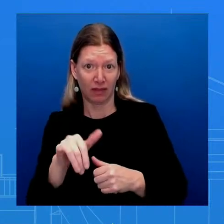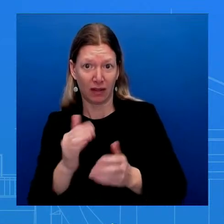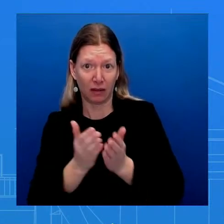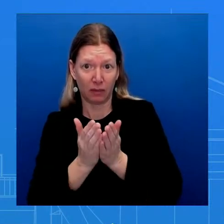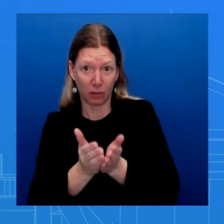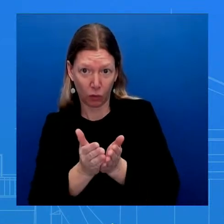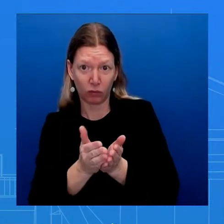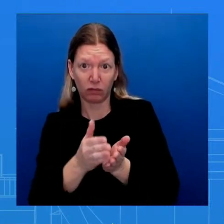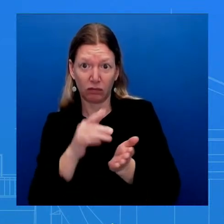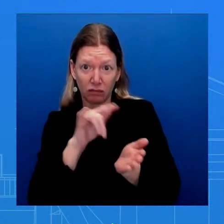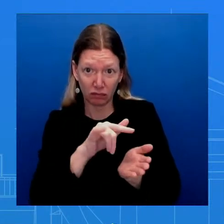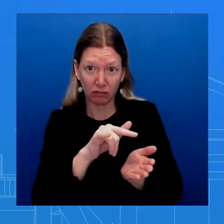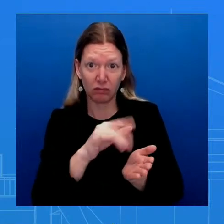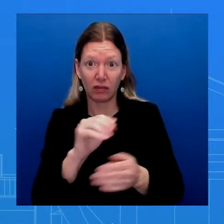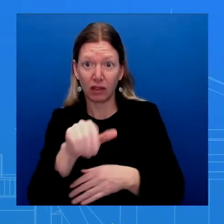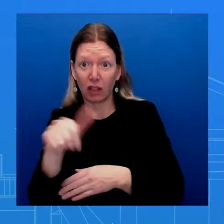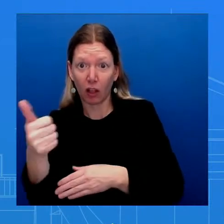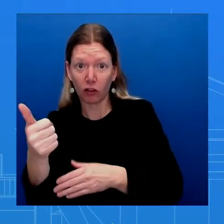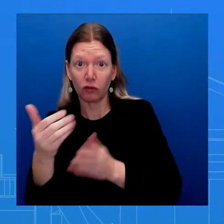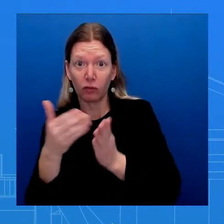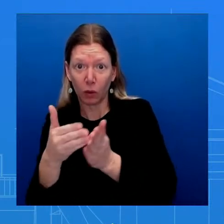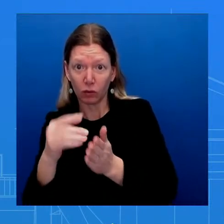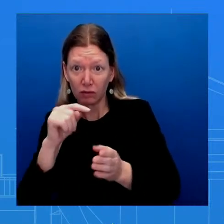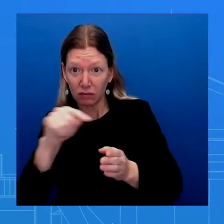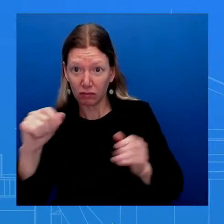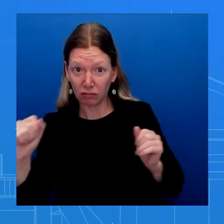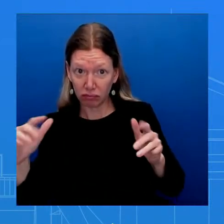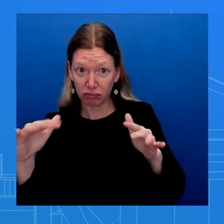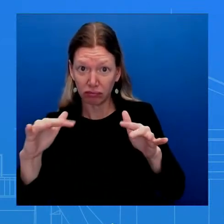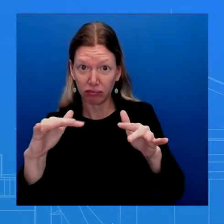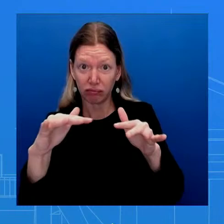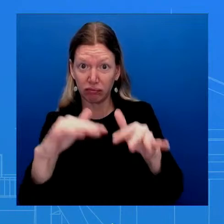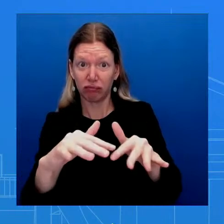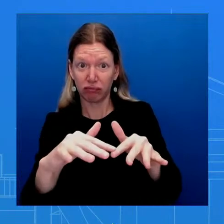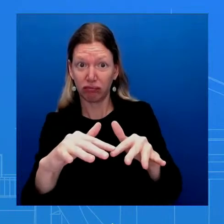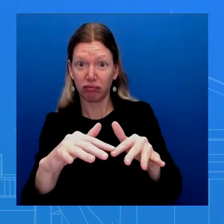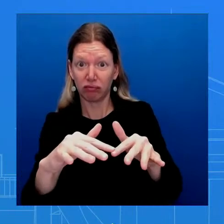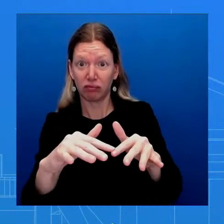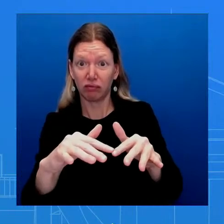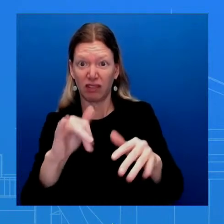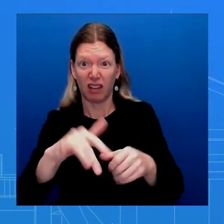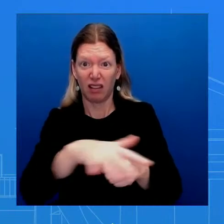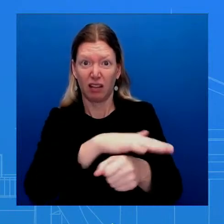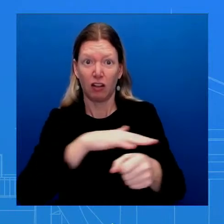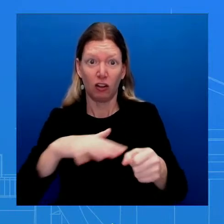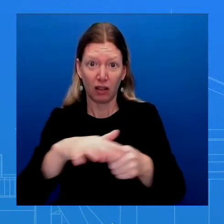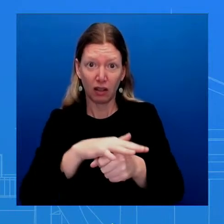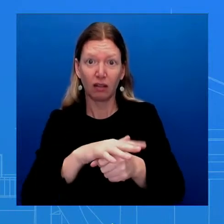that we sent into the region and the -- and the air and missile defense assets -- all of that is one to any actor in the region --